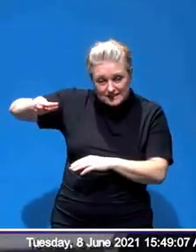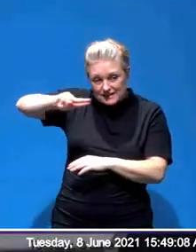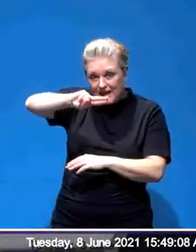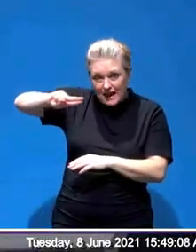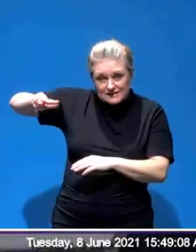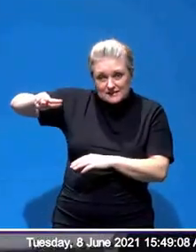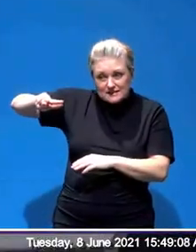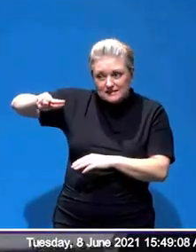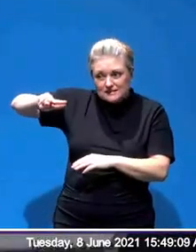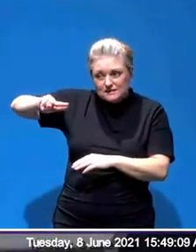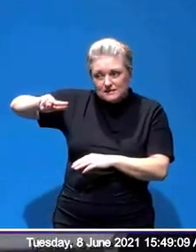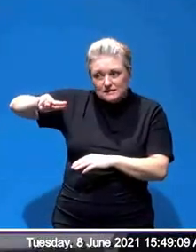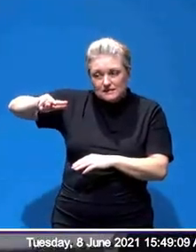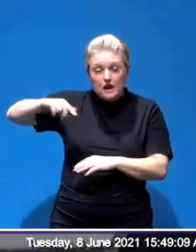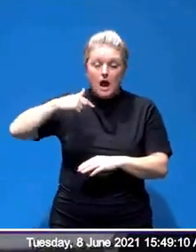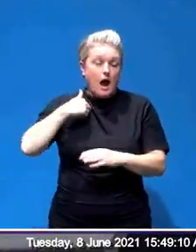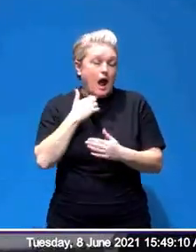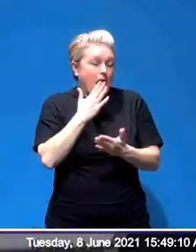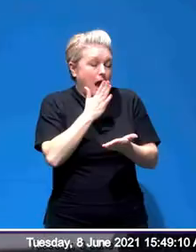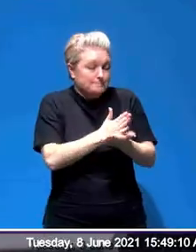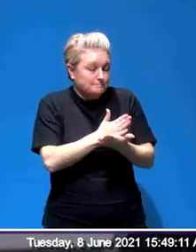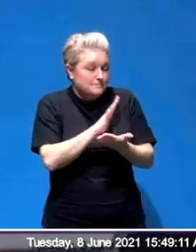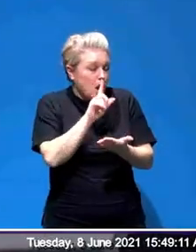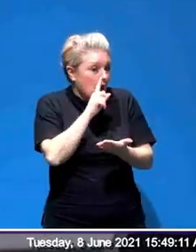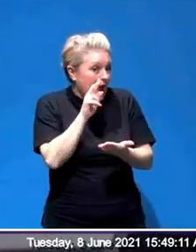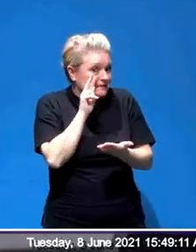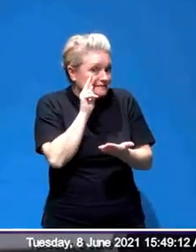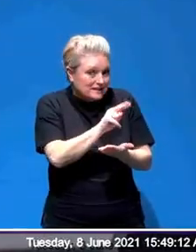I actually can't, I'm sorry. Could we enlarge it, please?